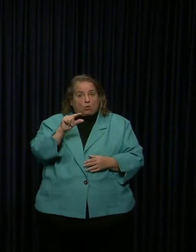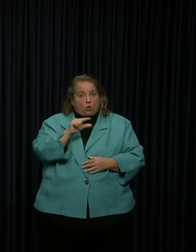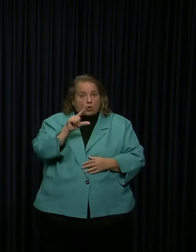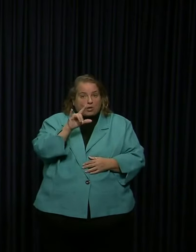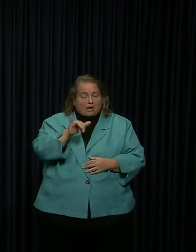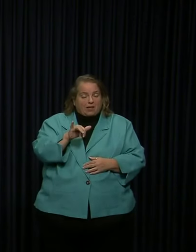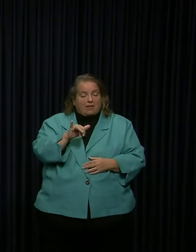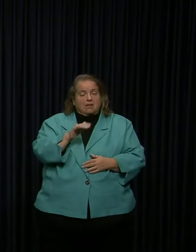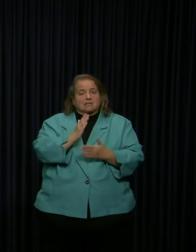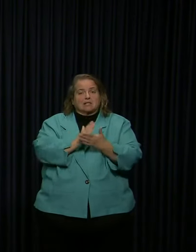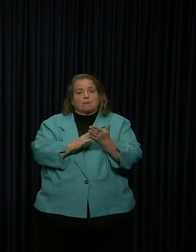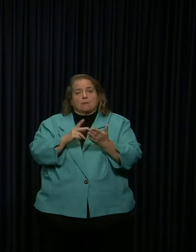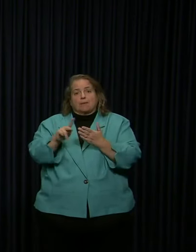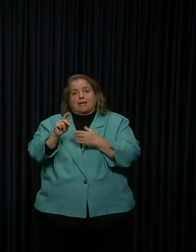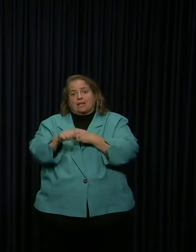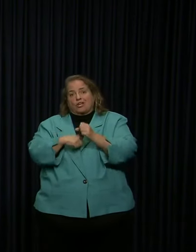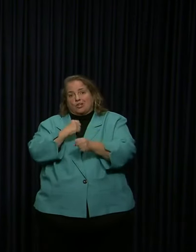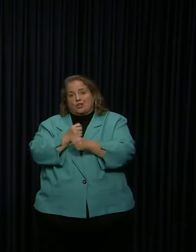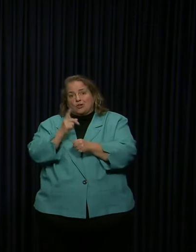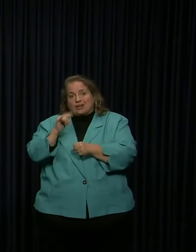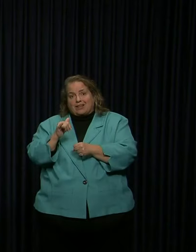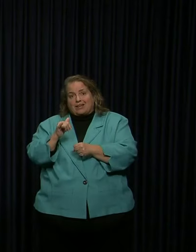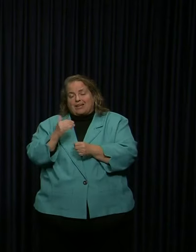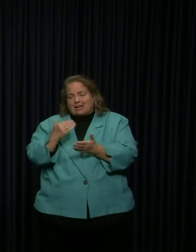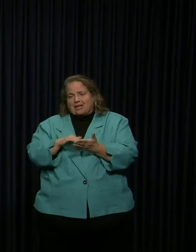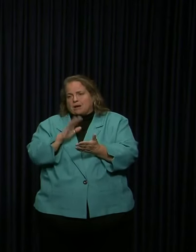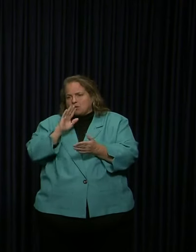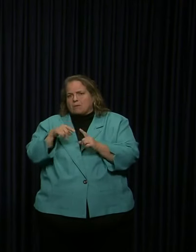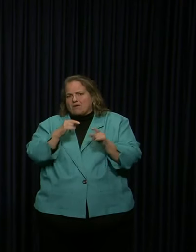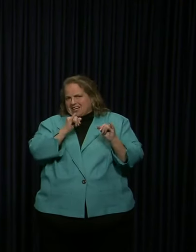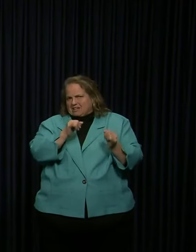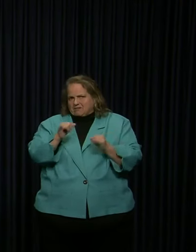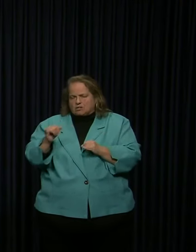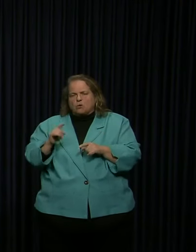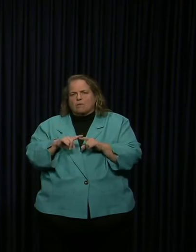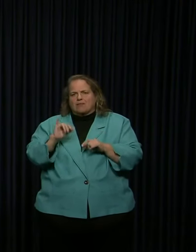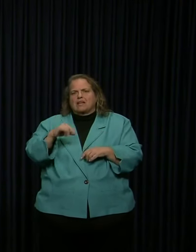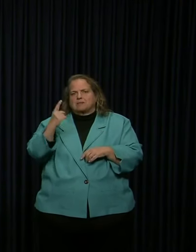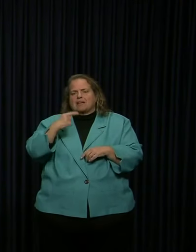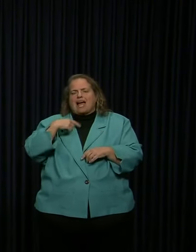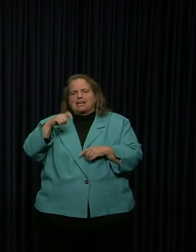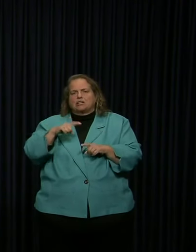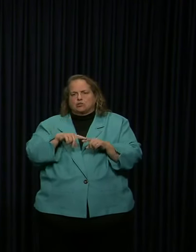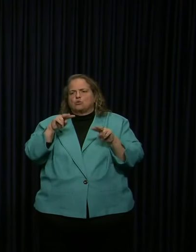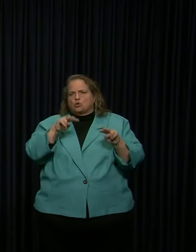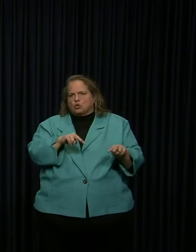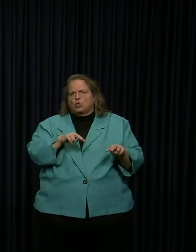FIRST LET ME SAY I SUPPORT OUR LOCAL LEADERS WHEN THEY FEEL THEY NEED TO TAKE ADDITIONAL STEPS.